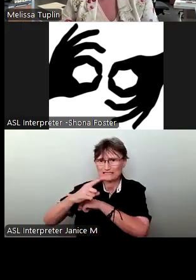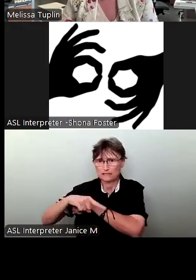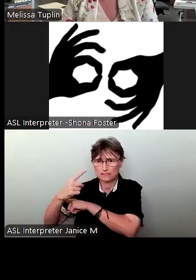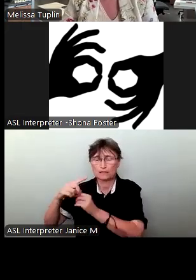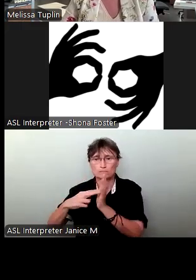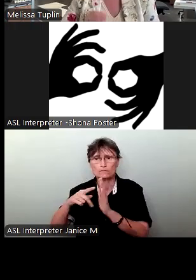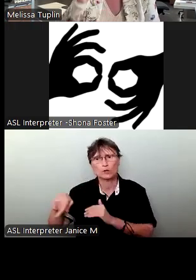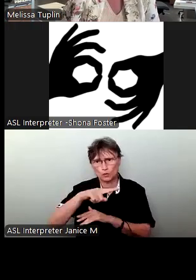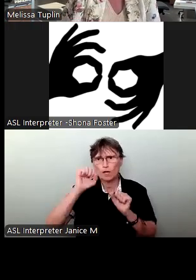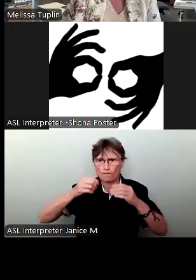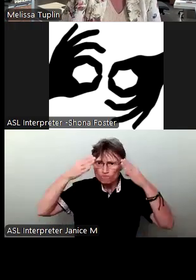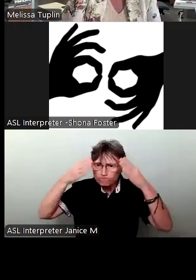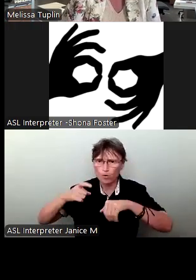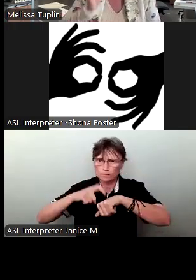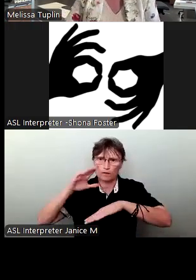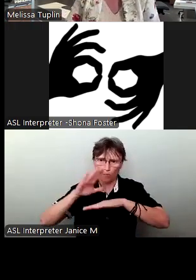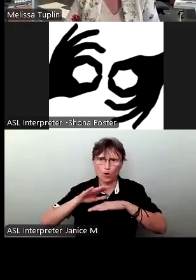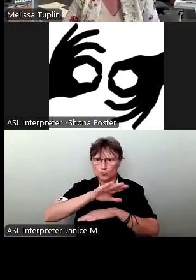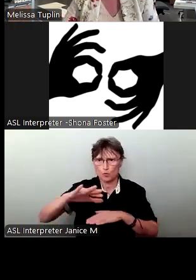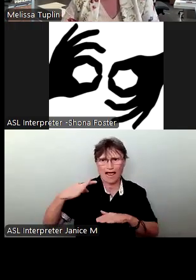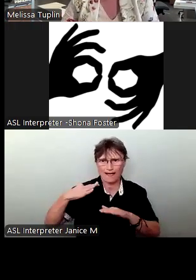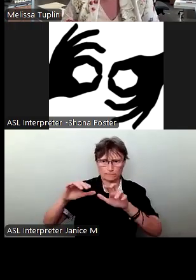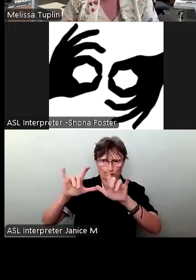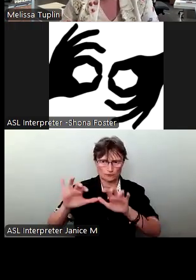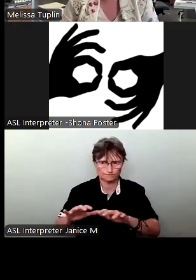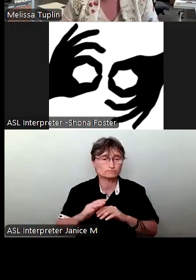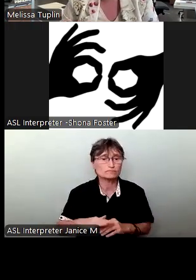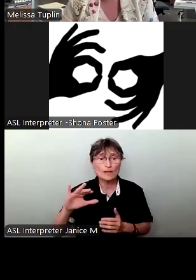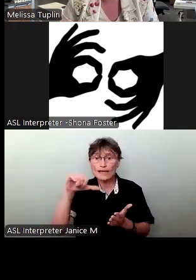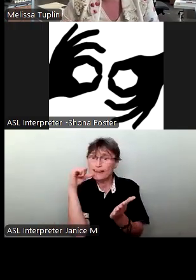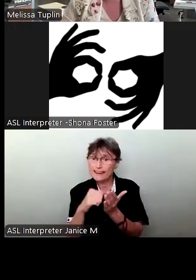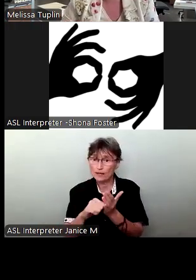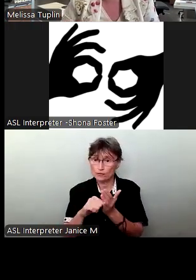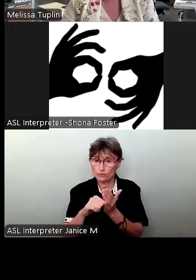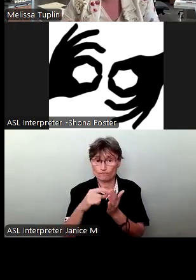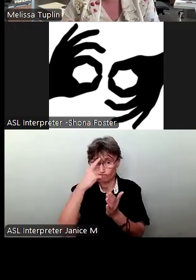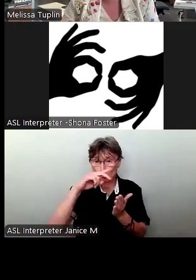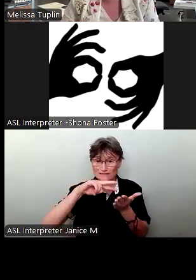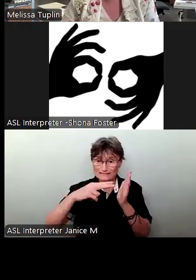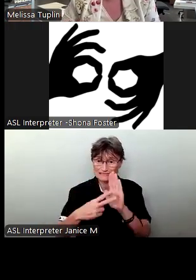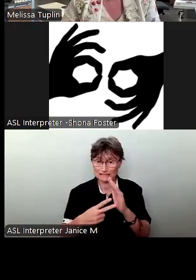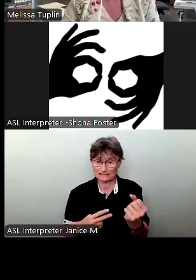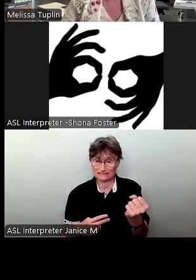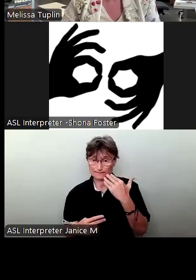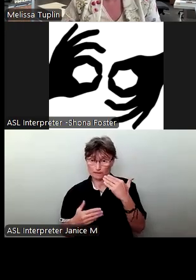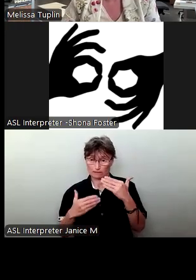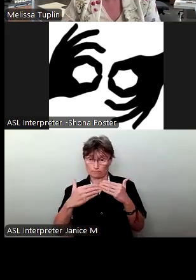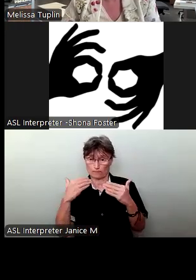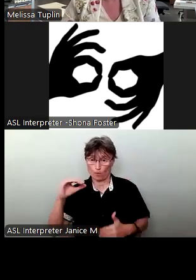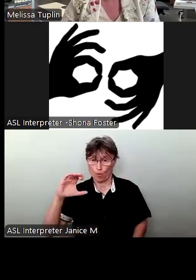possible. Letters of intent submitted on the deadline of October 1st will be reviewed by